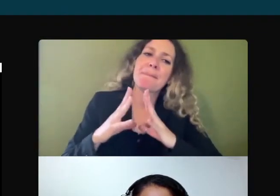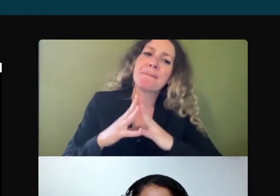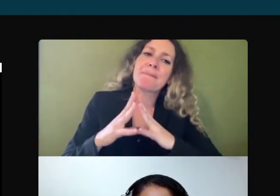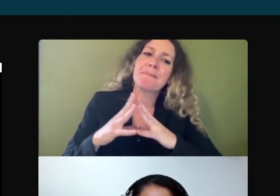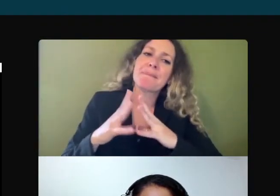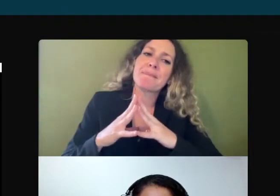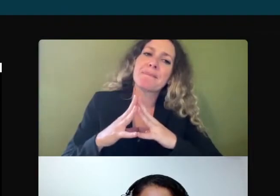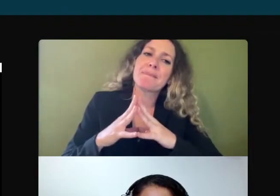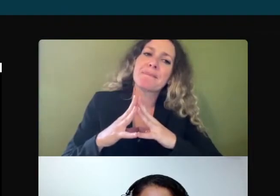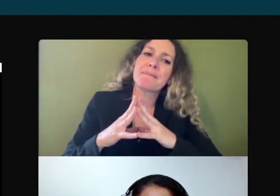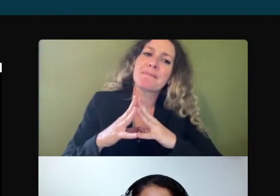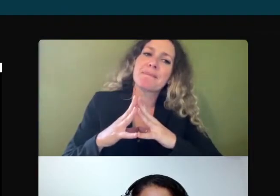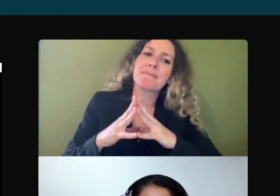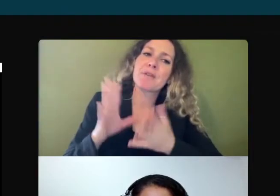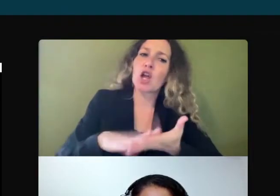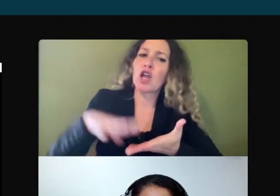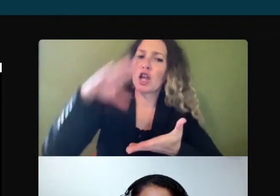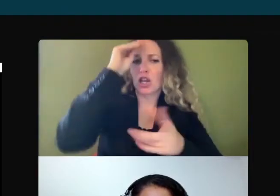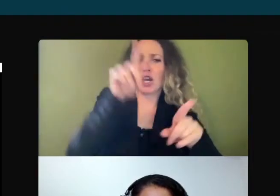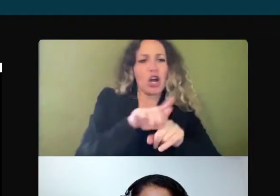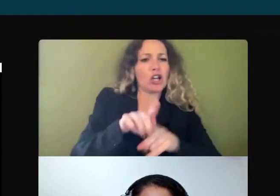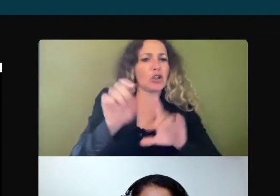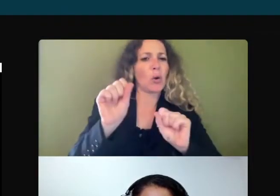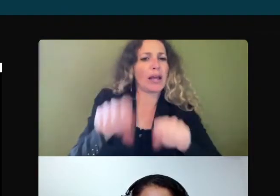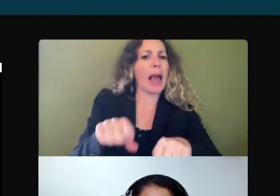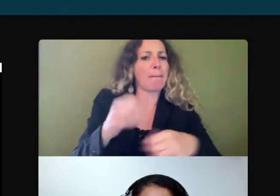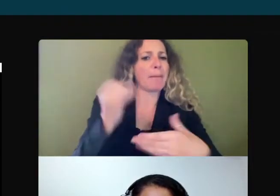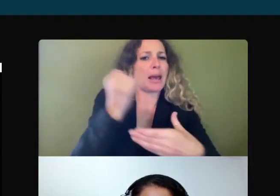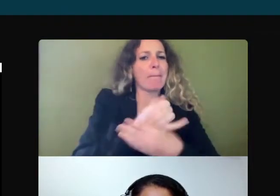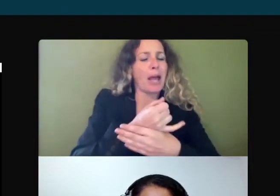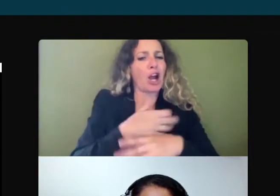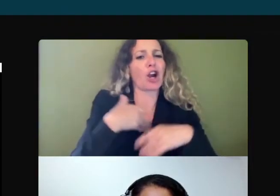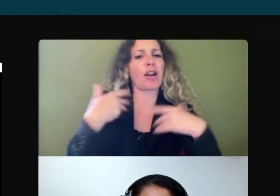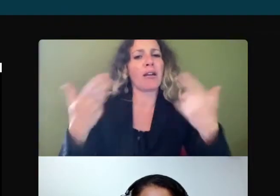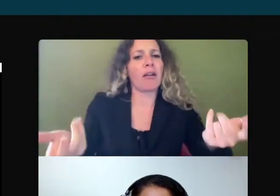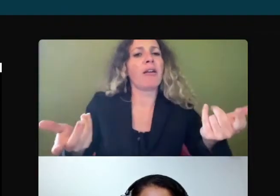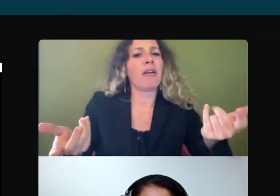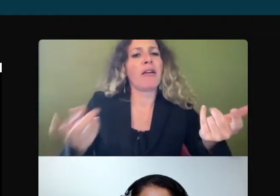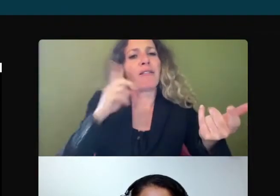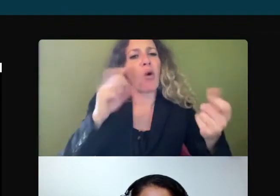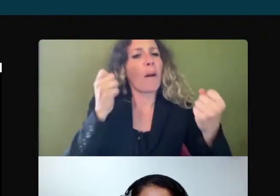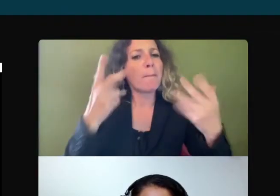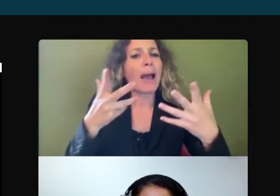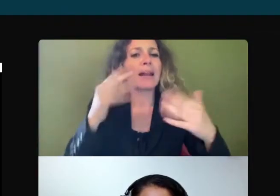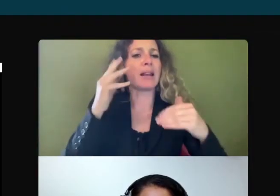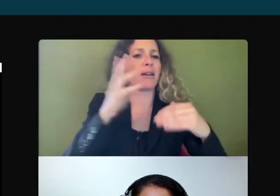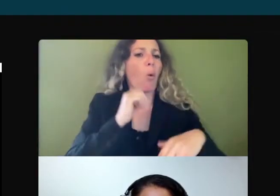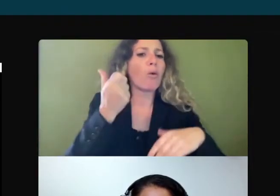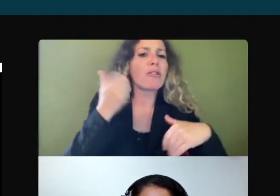Learning also can be impaired, and for many older adults, they may already have lower comfort and